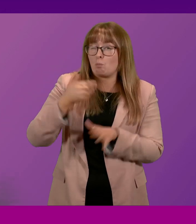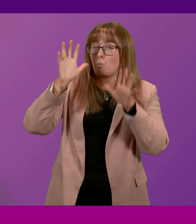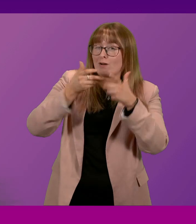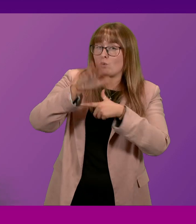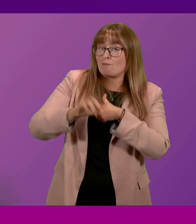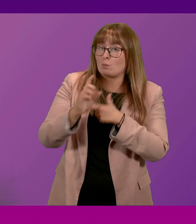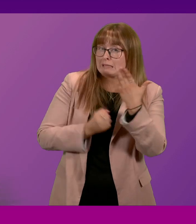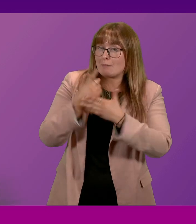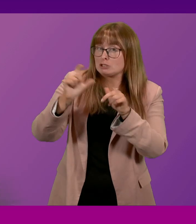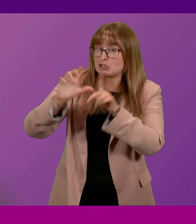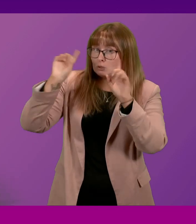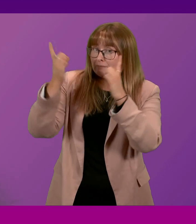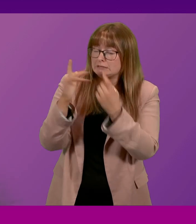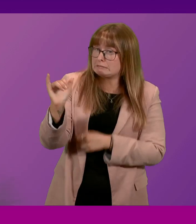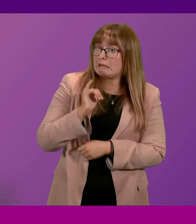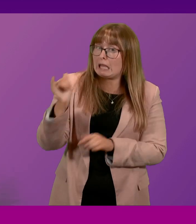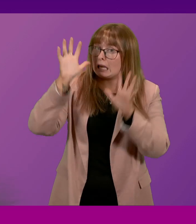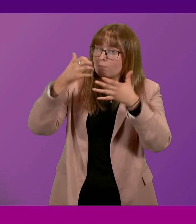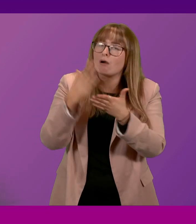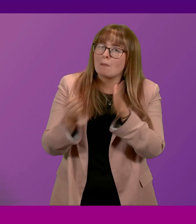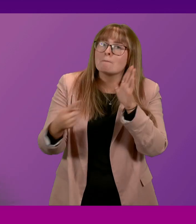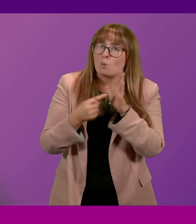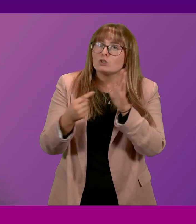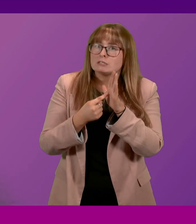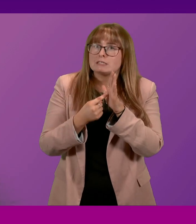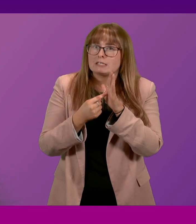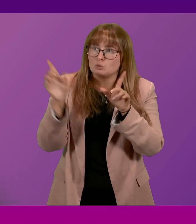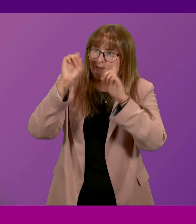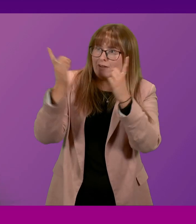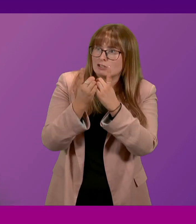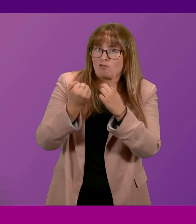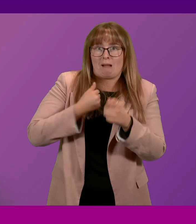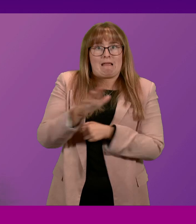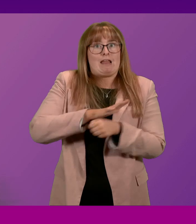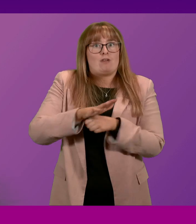the University of Dundee, which is an important university in the locality that I represent.